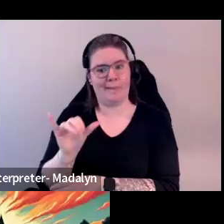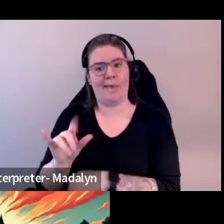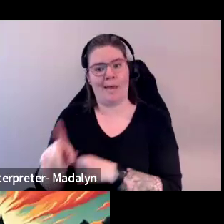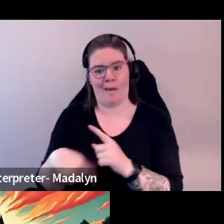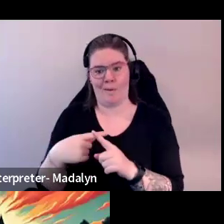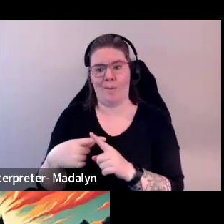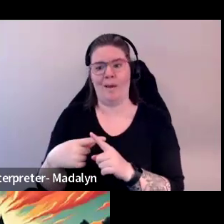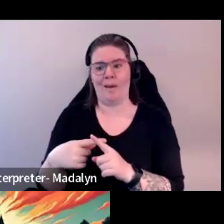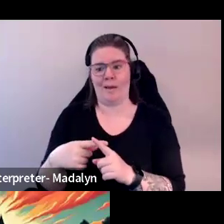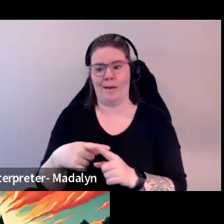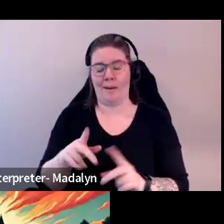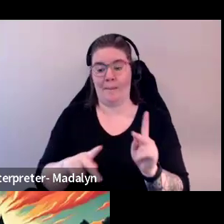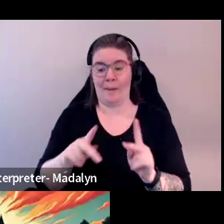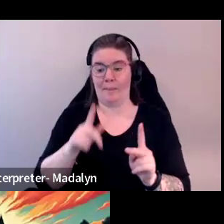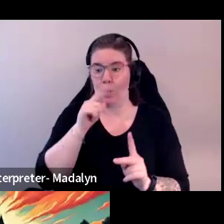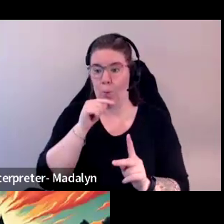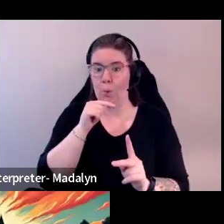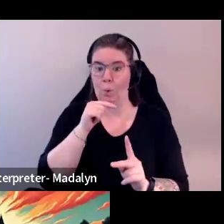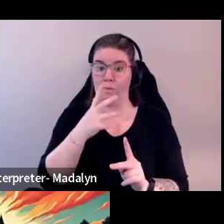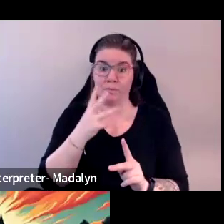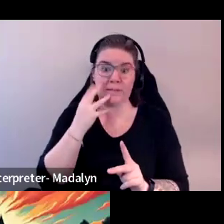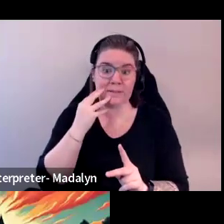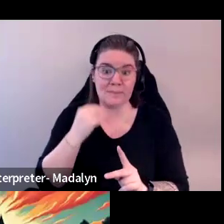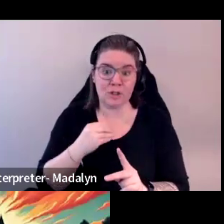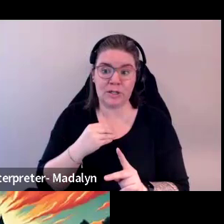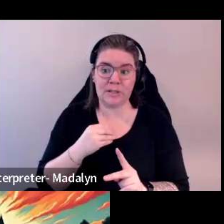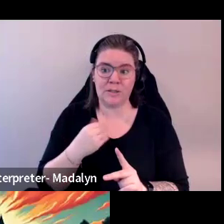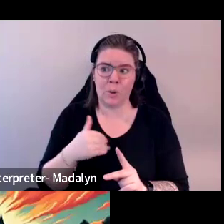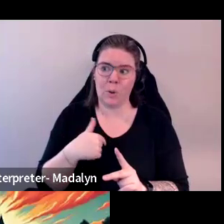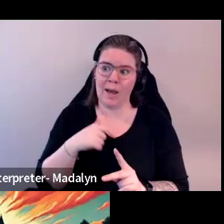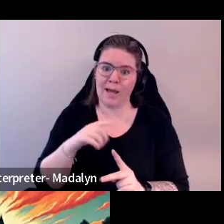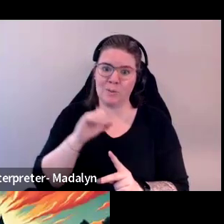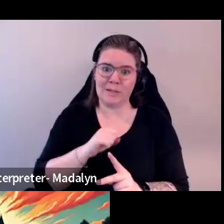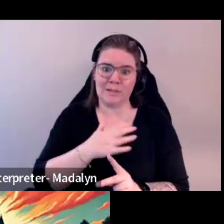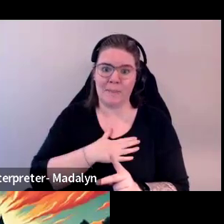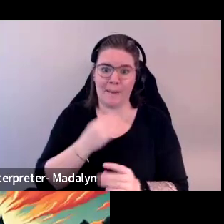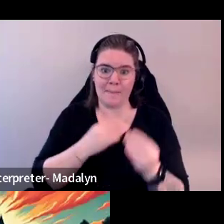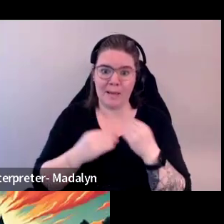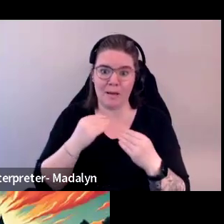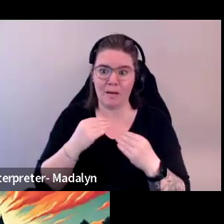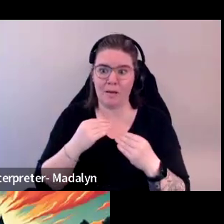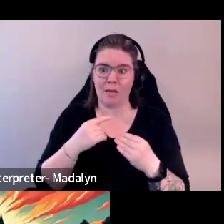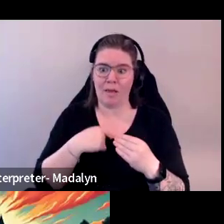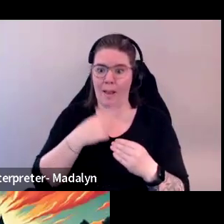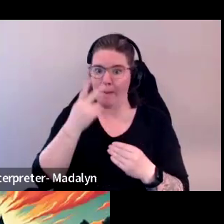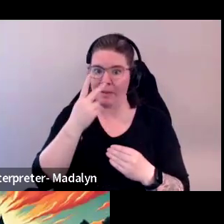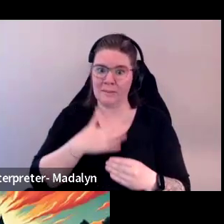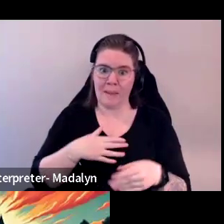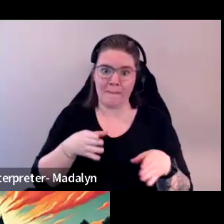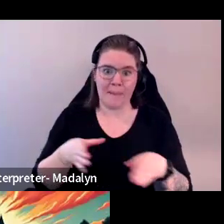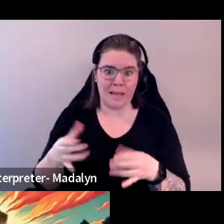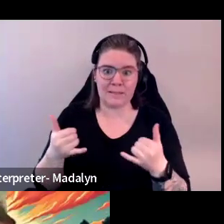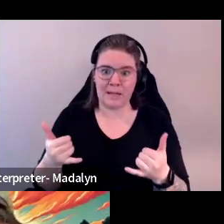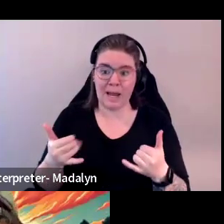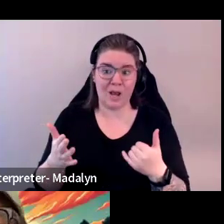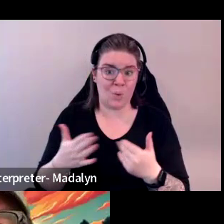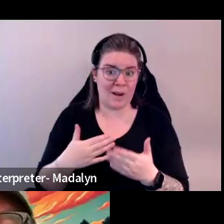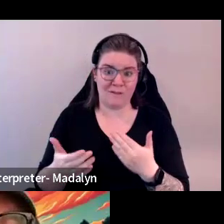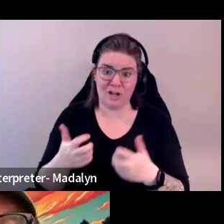Don Posh: people that have had that experience that oh, I had to miss my meal today. Oh, I had to piss my pants today, whatever it possibly is, and we have to get